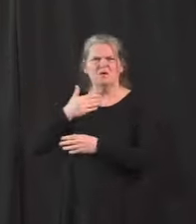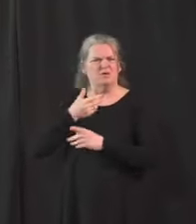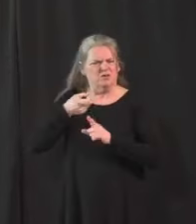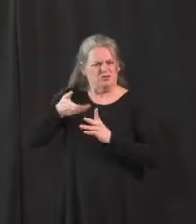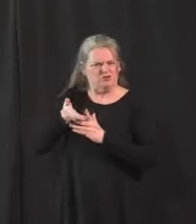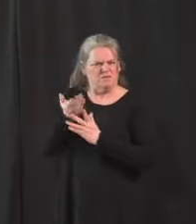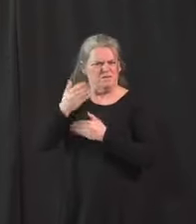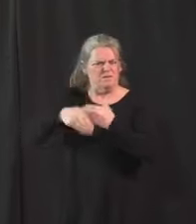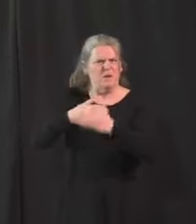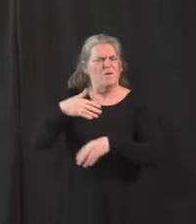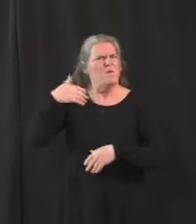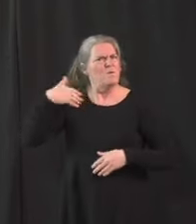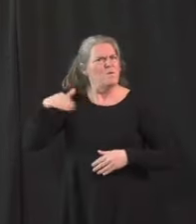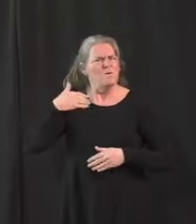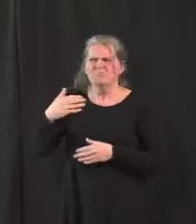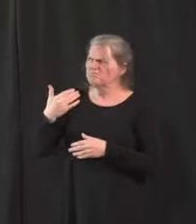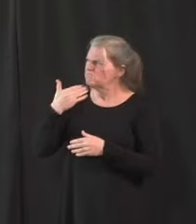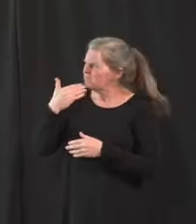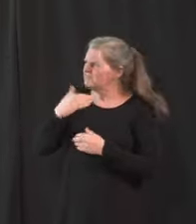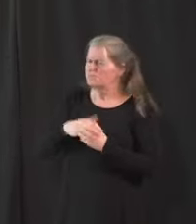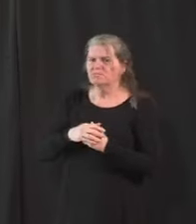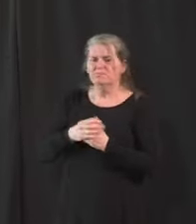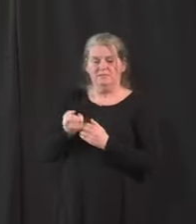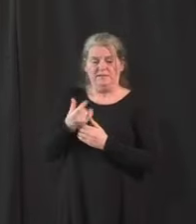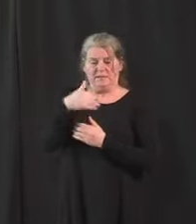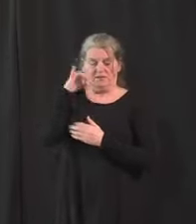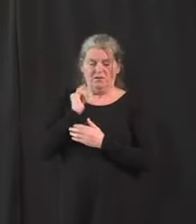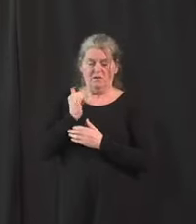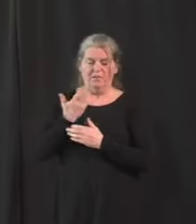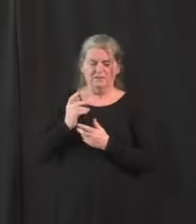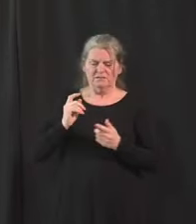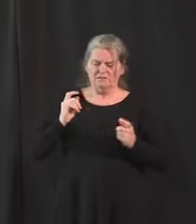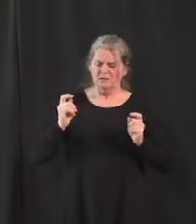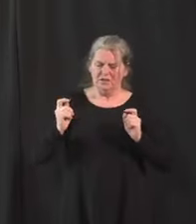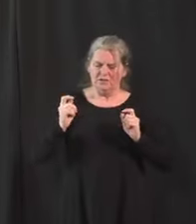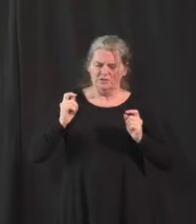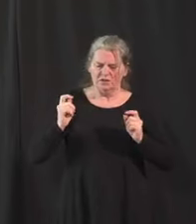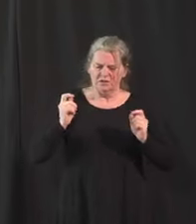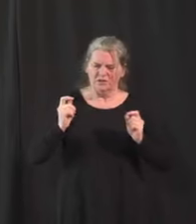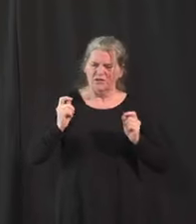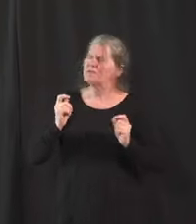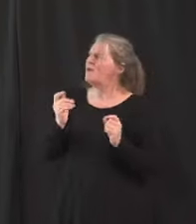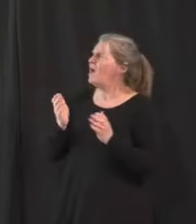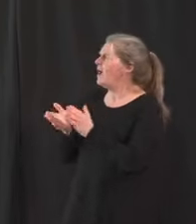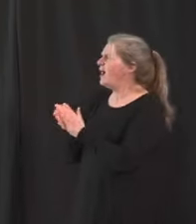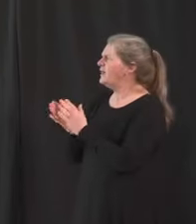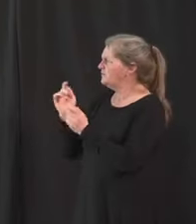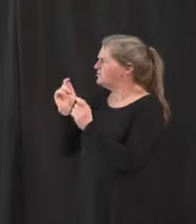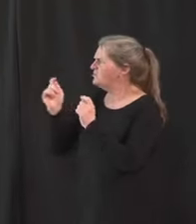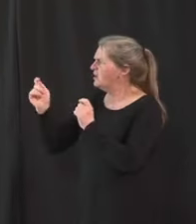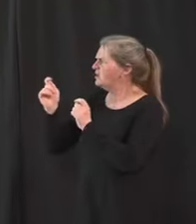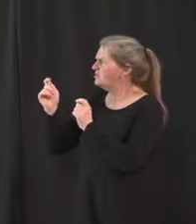AS OUR NEEDS CHANGE, WE WILL ADJUST OUR REQUESTS TO THE FEDERAL GOVERNMENT AND ARE QUITE CONFIDENT THAT WE WILL